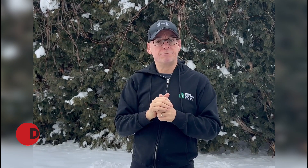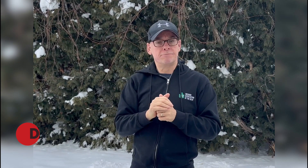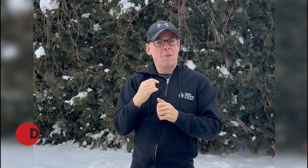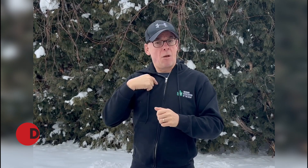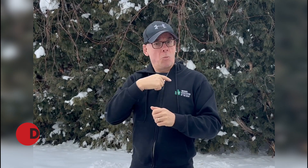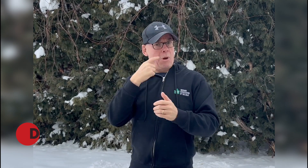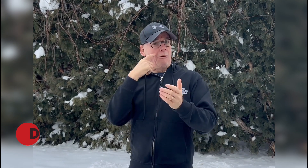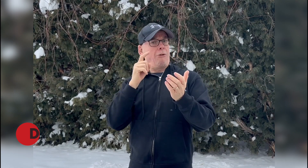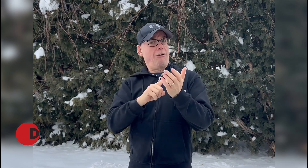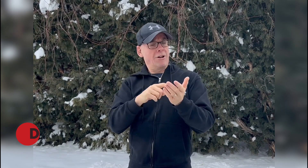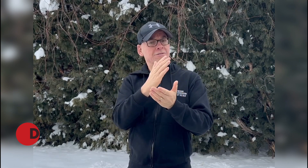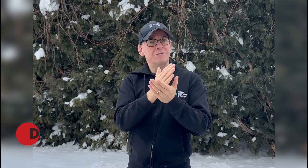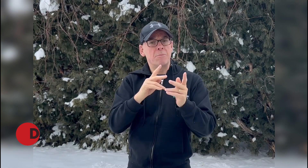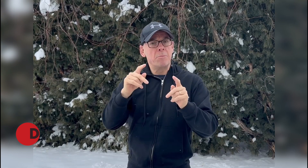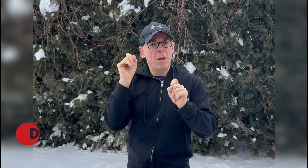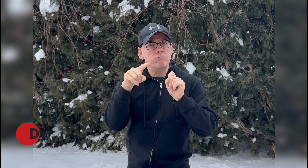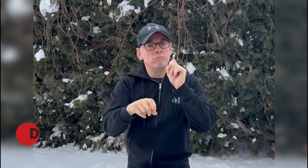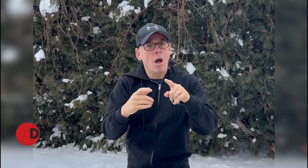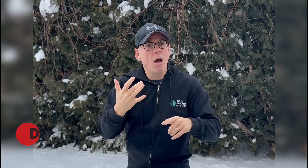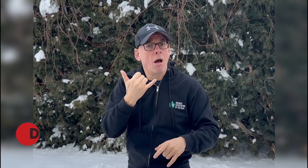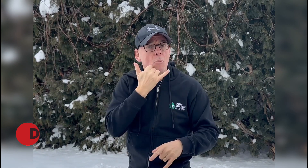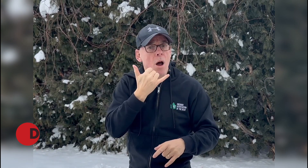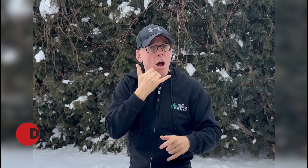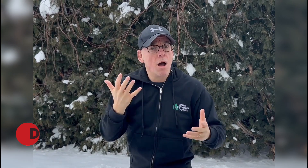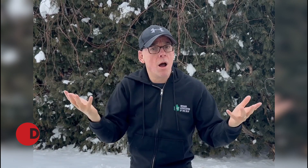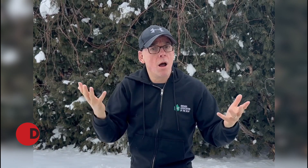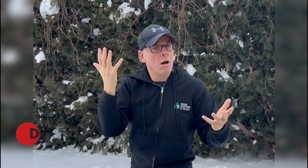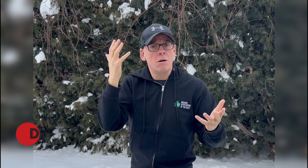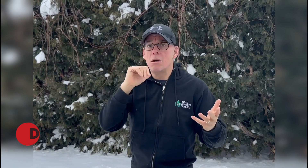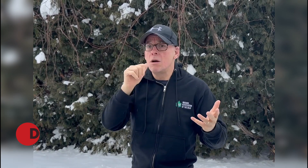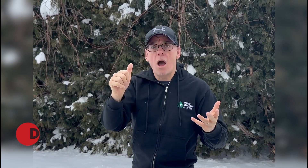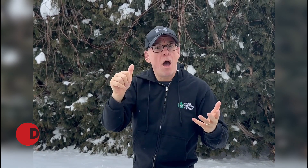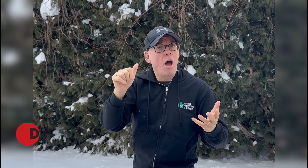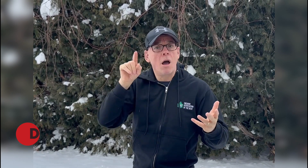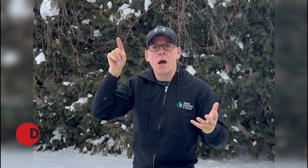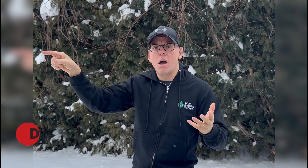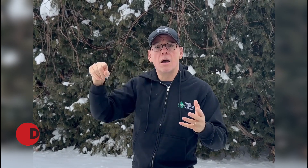why Mayfest is not at the Mattamy Centre this year and